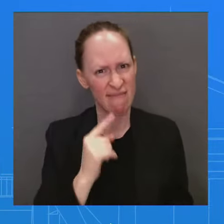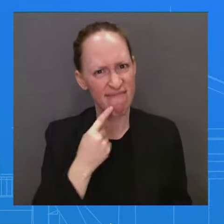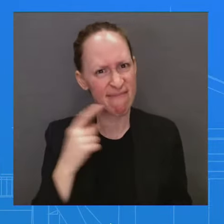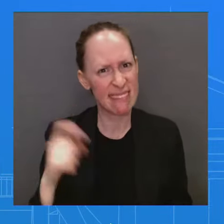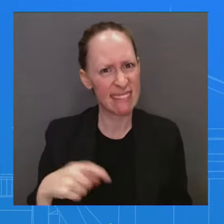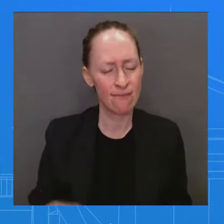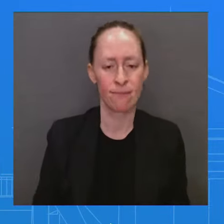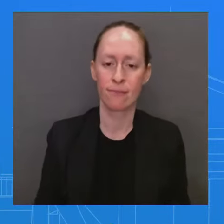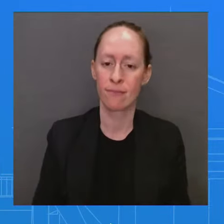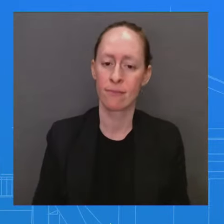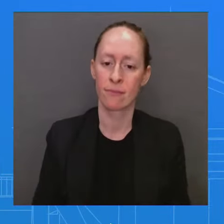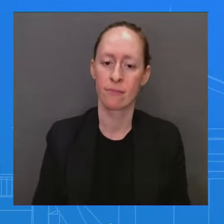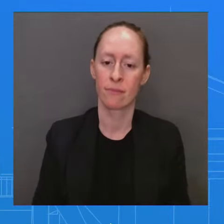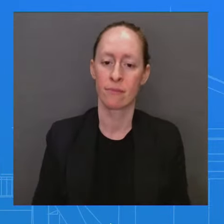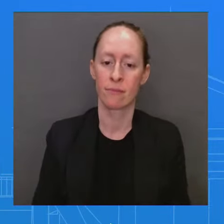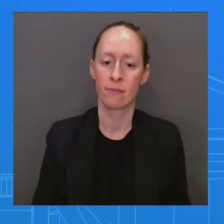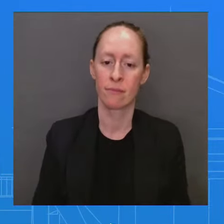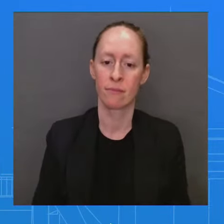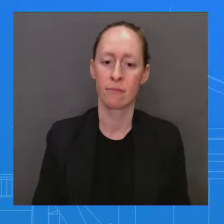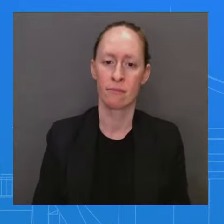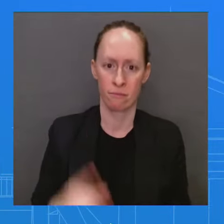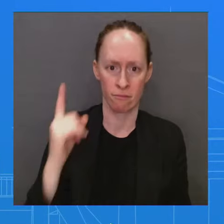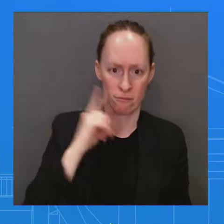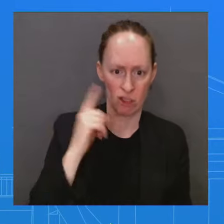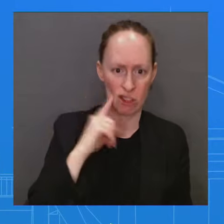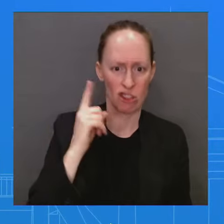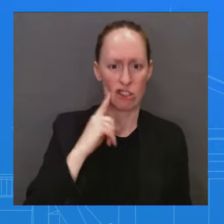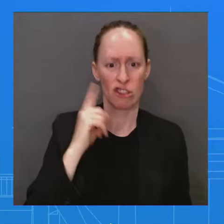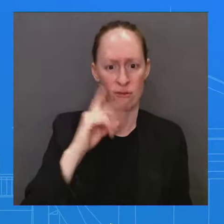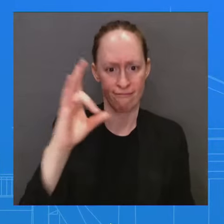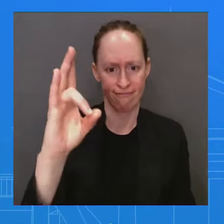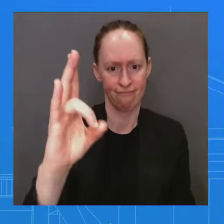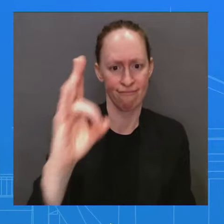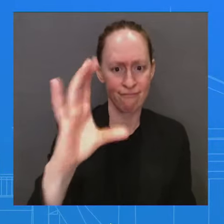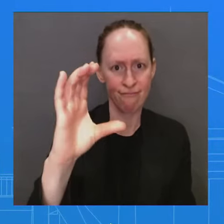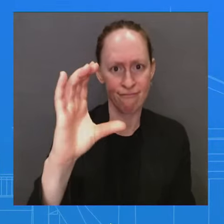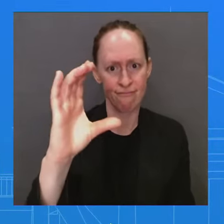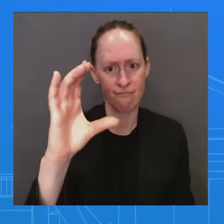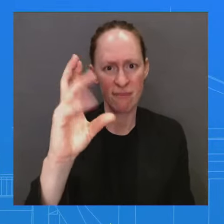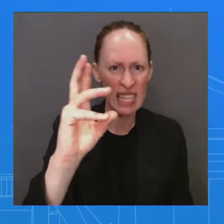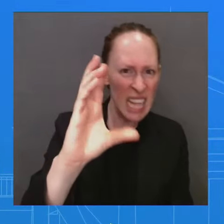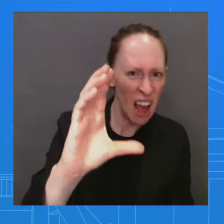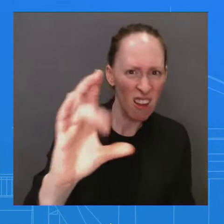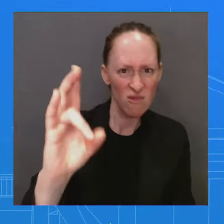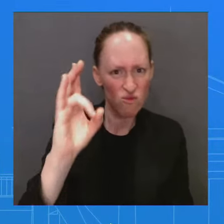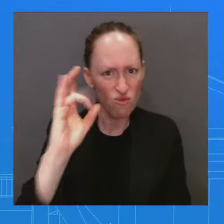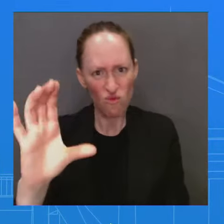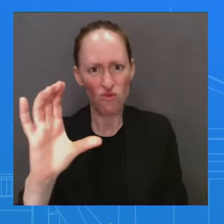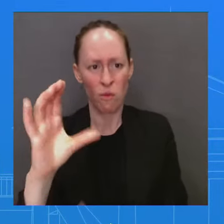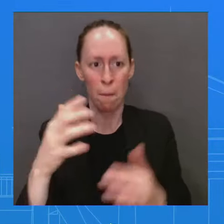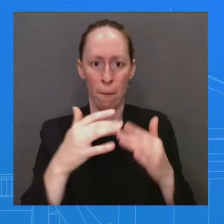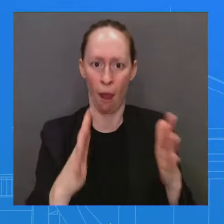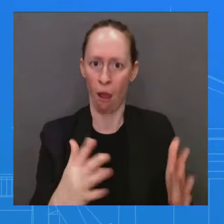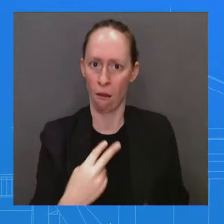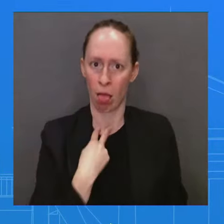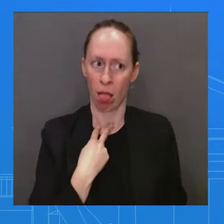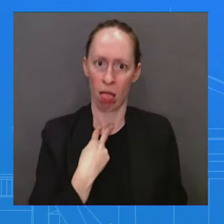who are in Gaza -- "up to 600." Do you have a more specific number of the actual number of Americans who are -- Mr. Kirby: I don't. State -- The Press: -- in Gaza right now? Mr. Kirby: State Department is a better place to go for that.